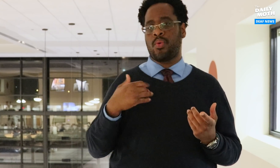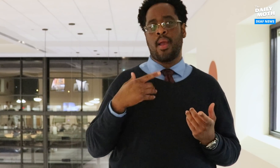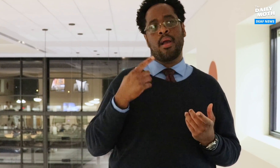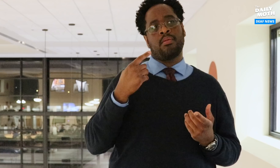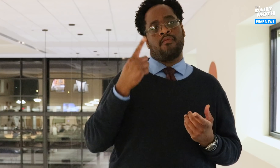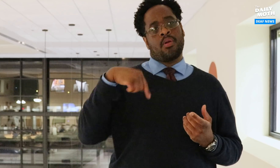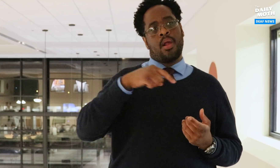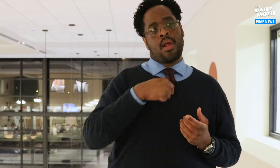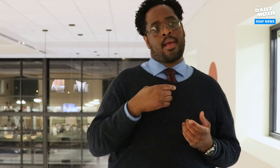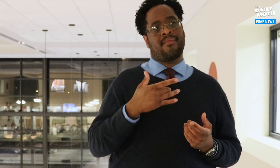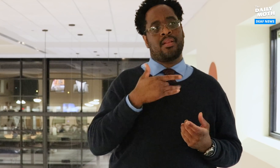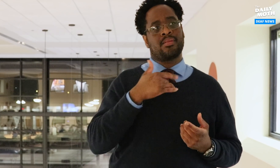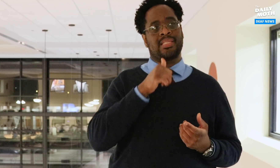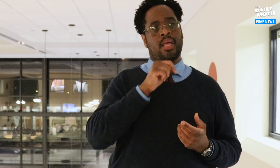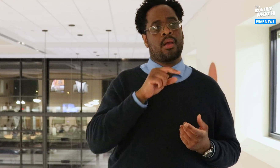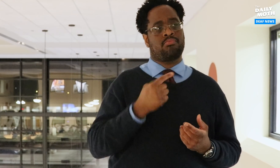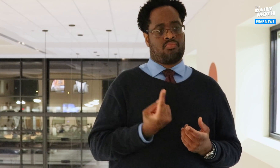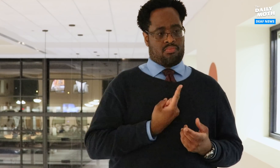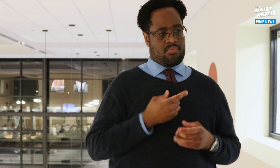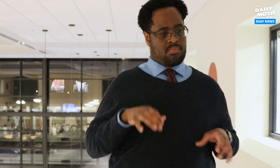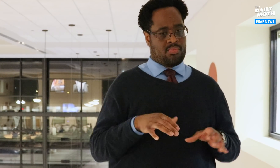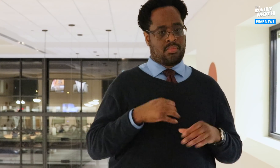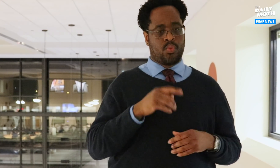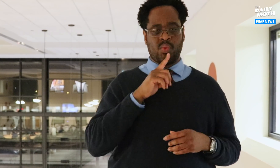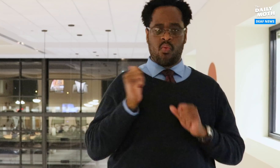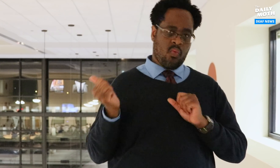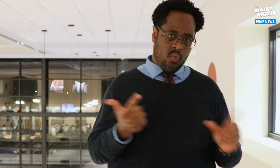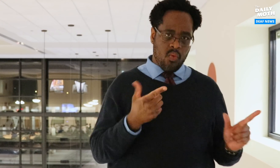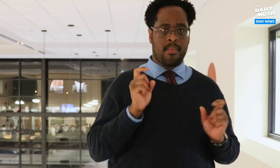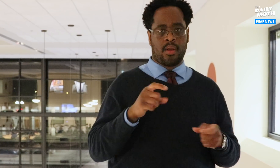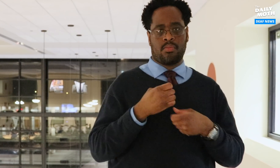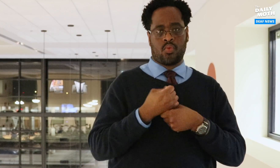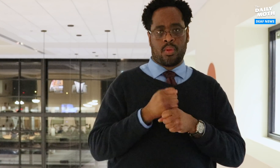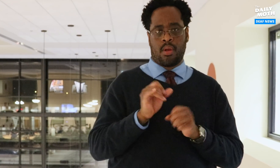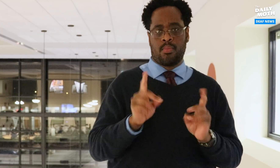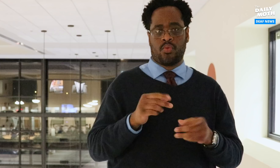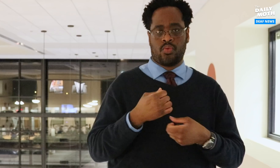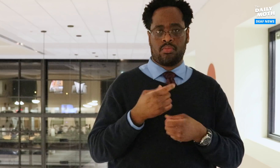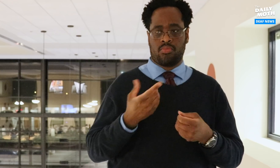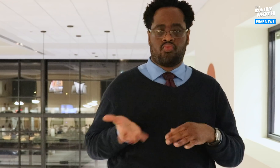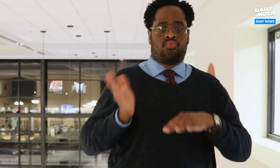So, for all of us, it shouldn't just be me doing the work, it requirers all of us to create those opportunities to